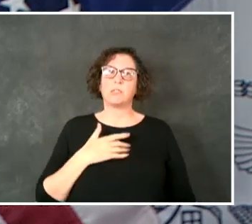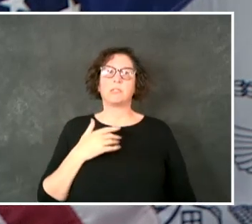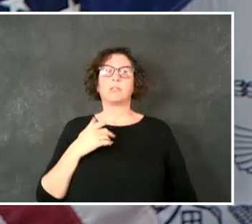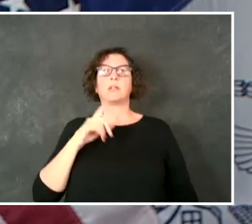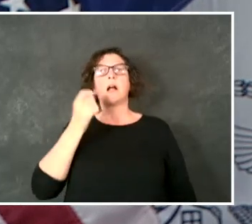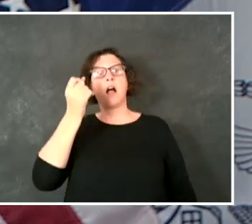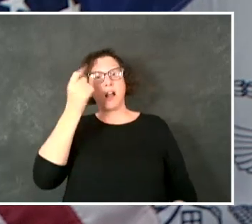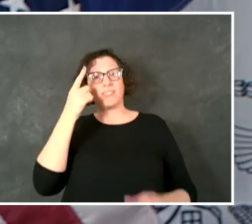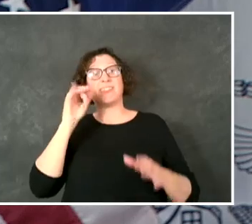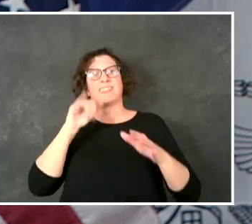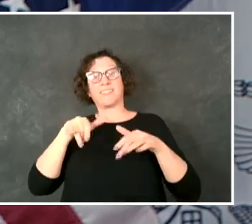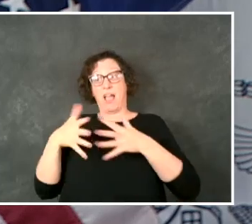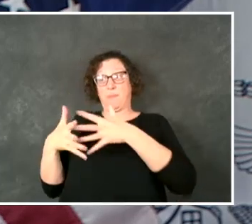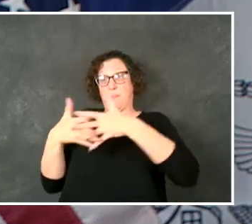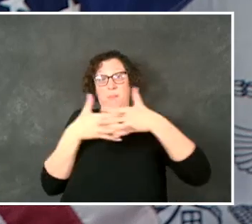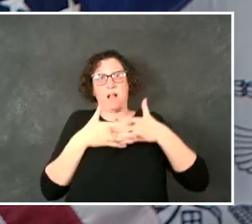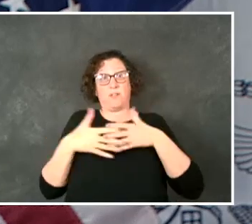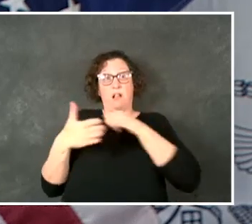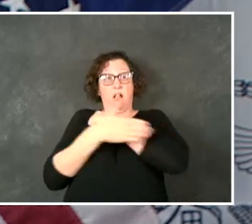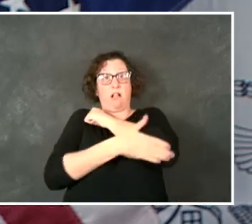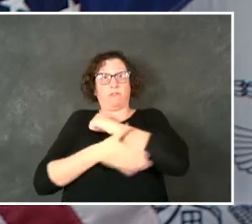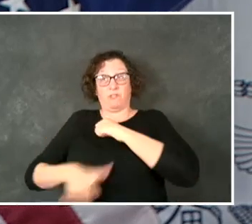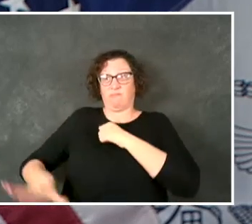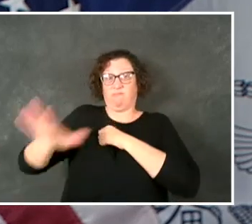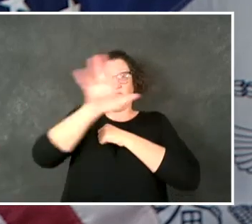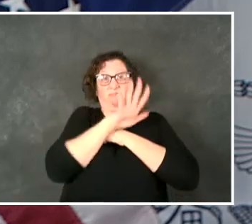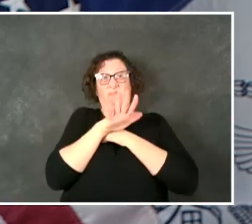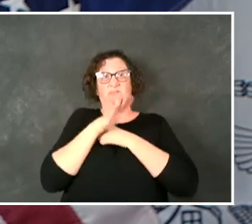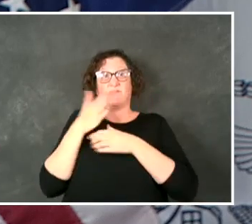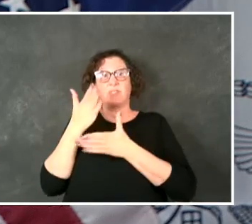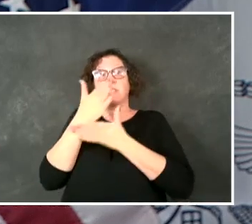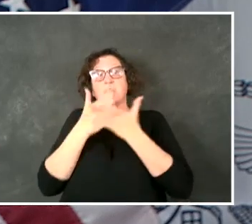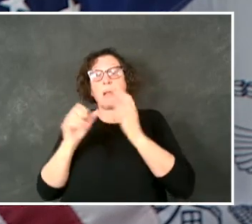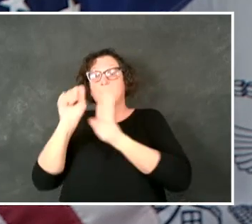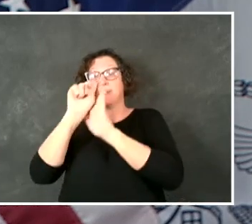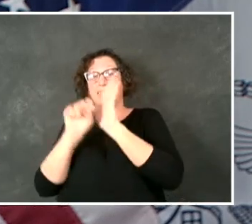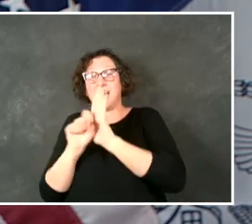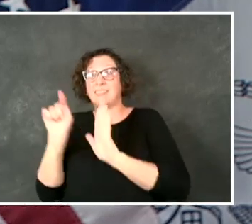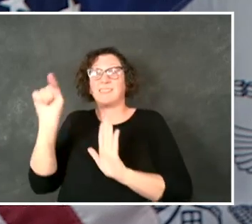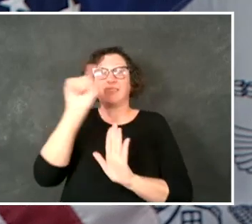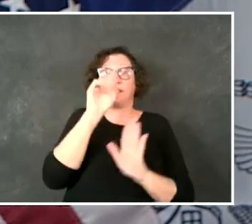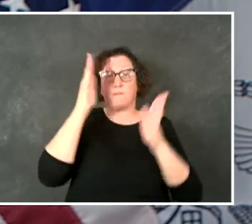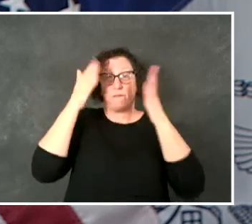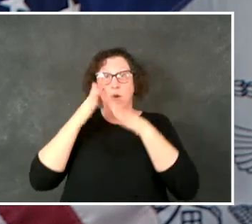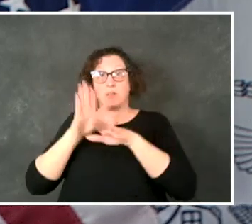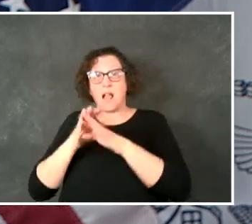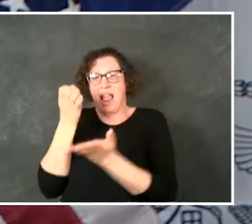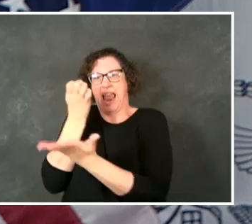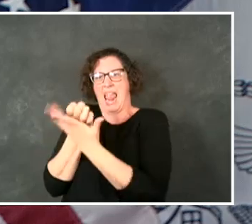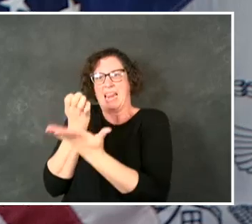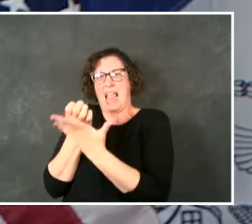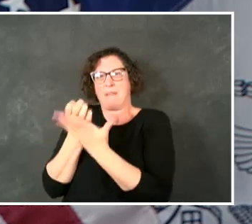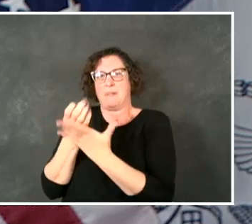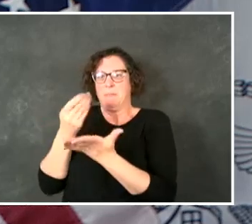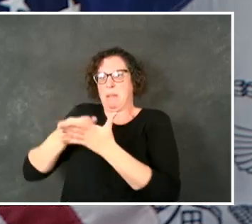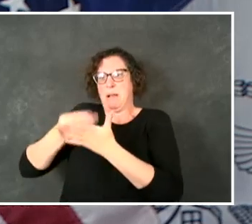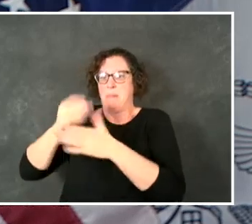COUNTRY. THE PLACES THAT SEEM TO BE UTPTING ECONOMICS AHEAD OF HUMAN LIVES AND THEN